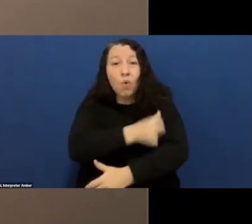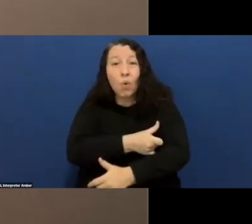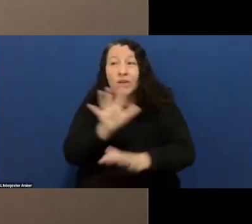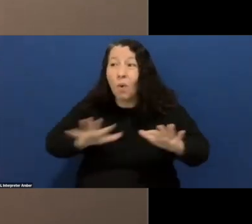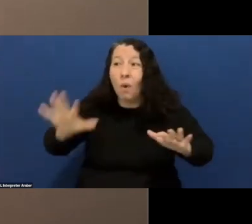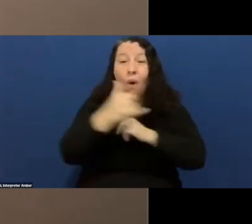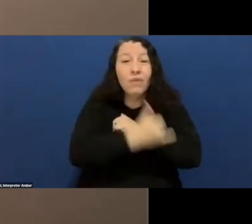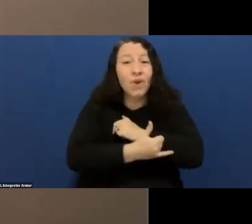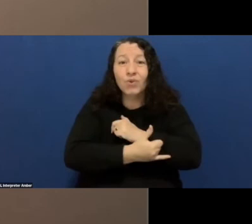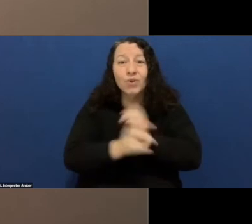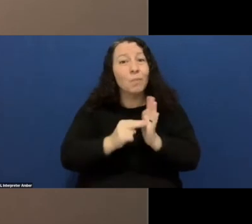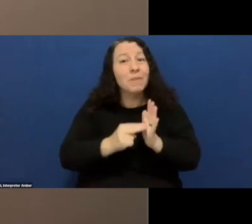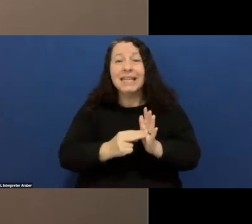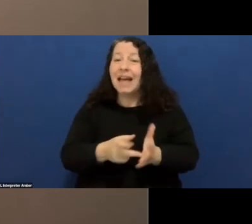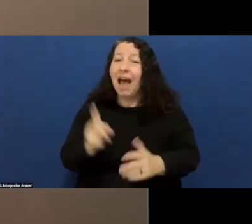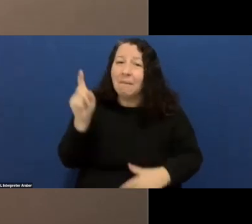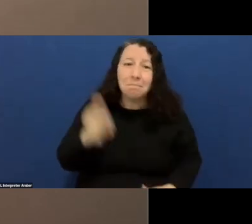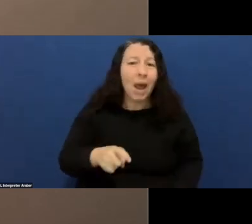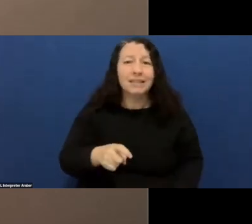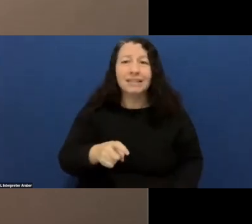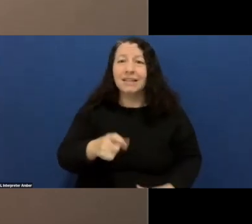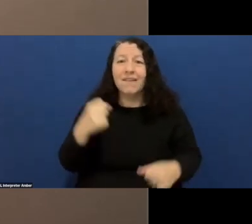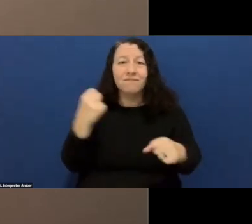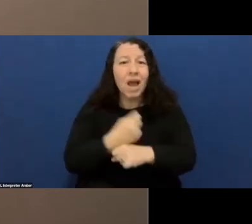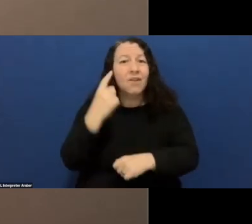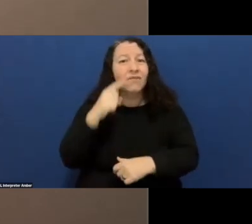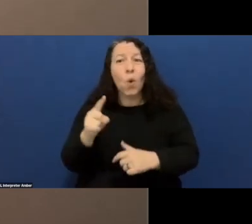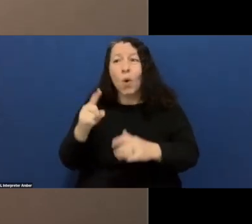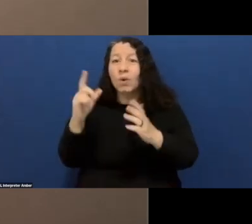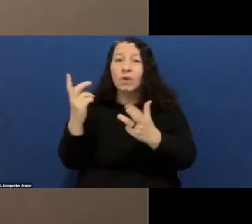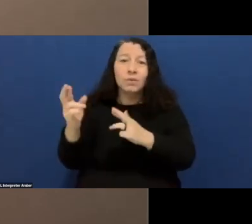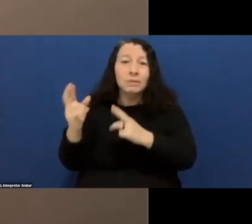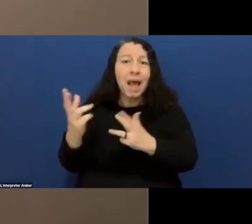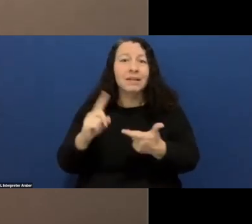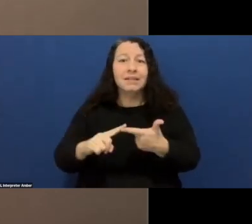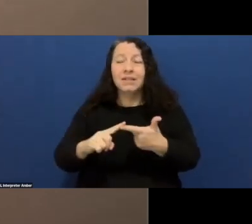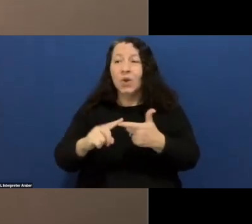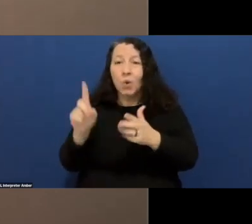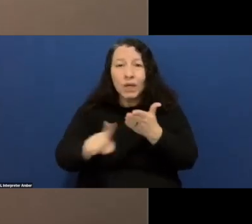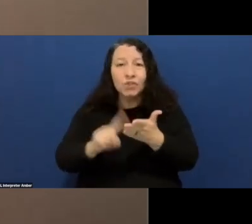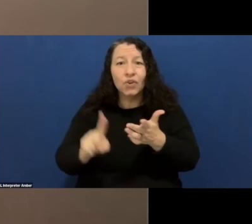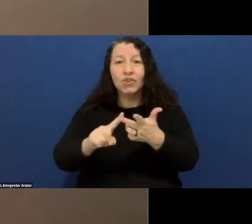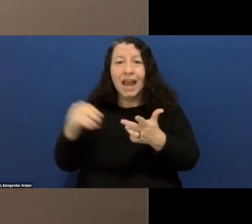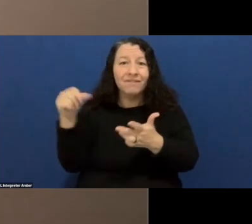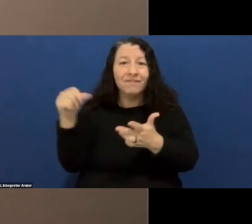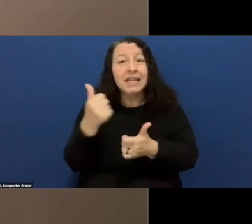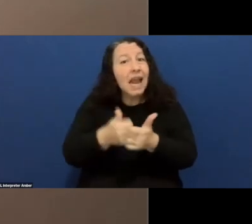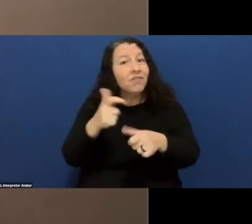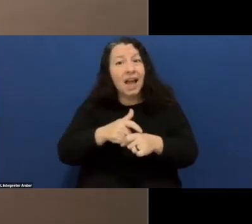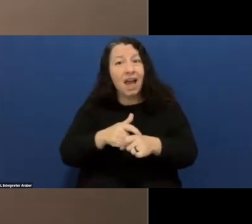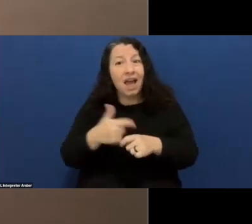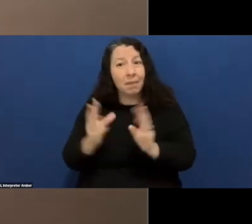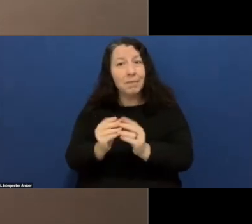in the country and I am compelled to fight for respect, research and funding every time